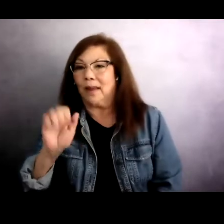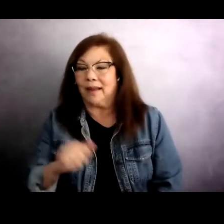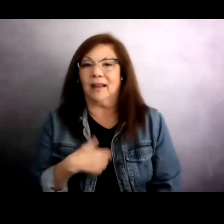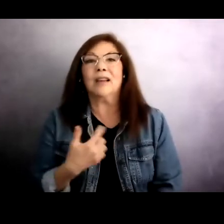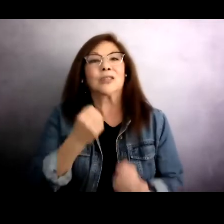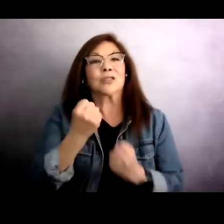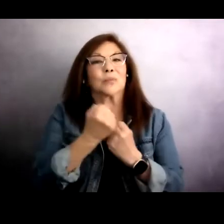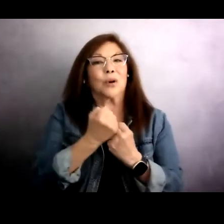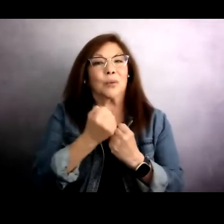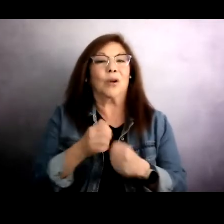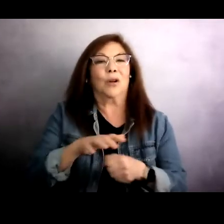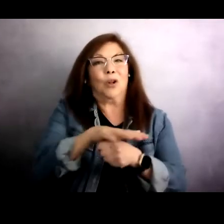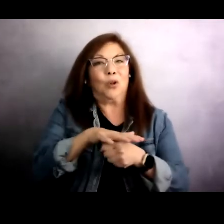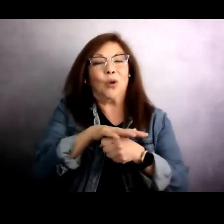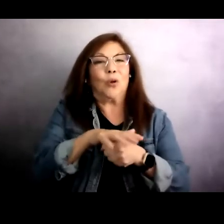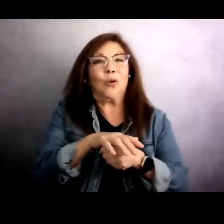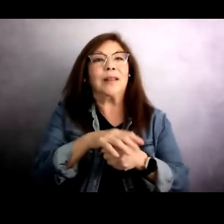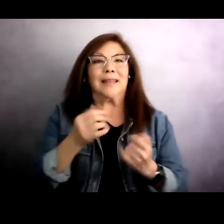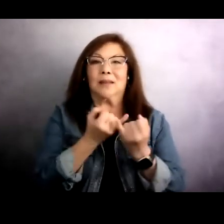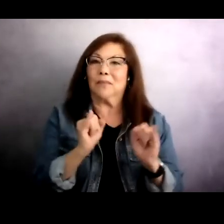local independent bookstores while doing so.